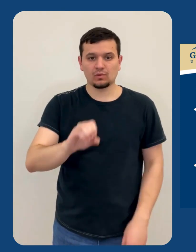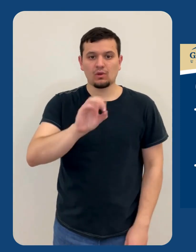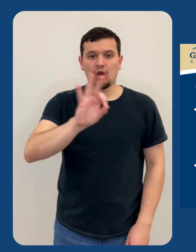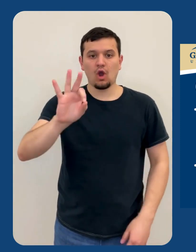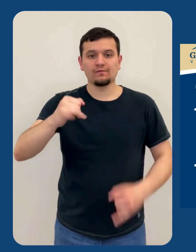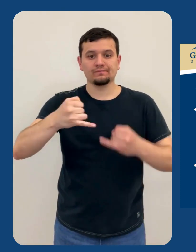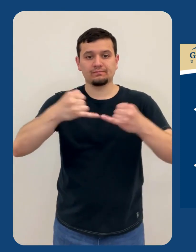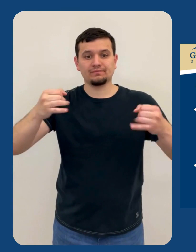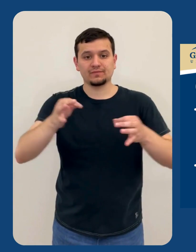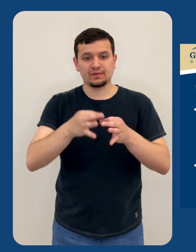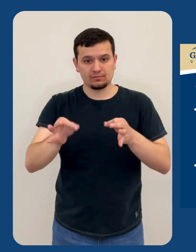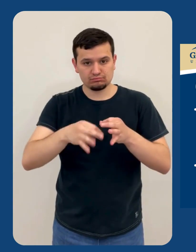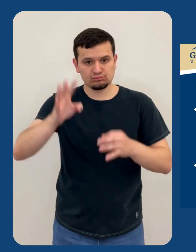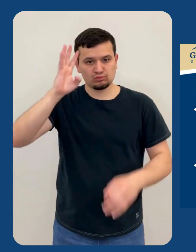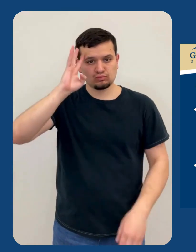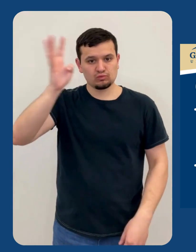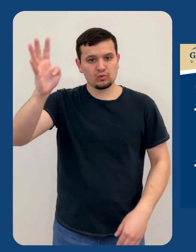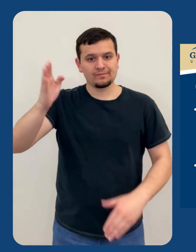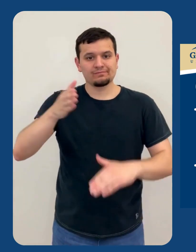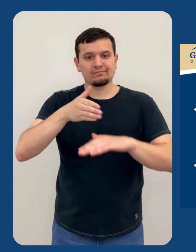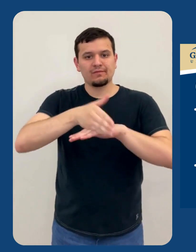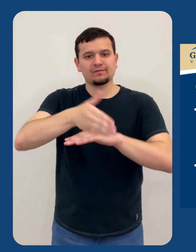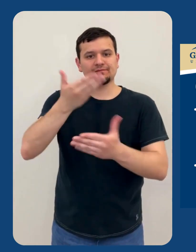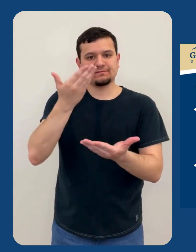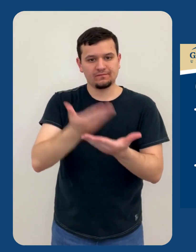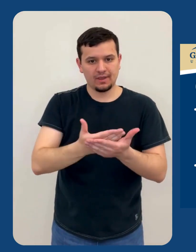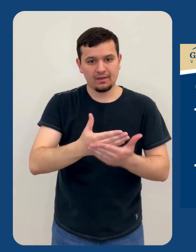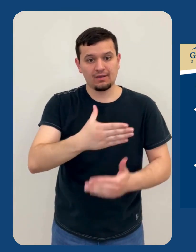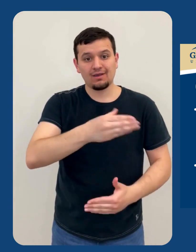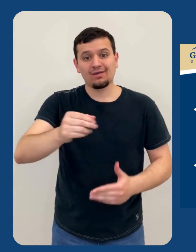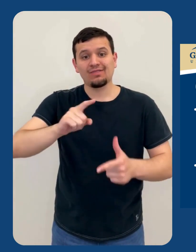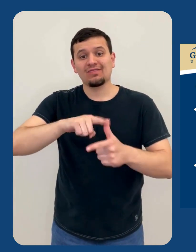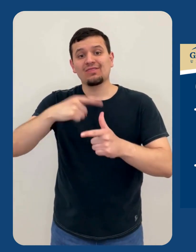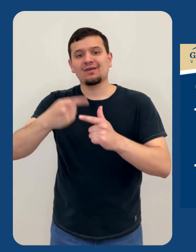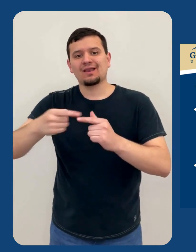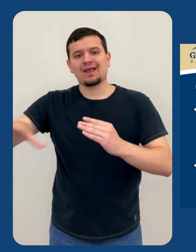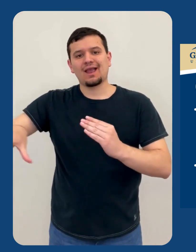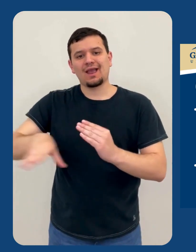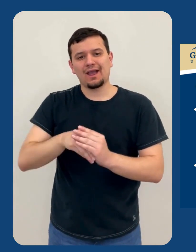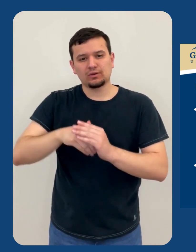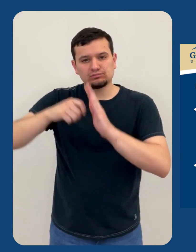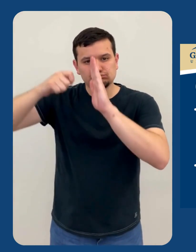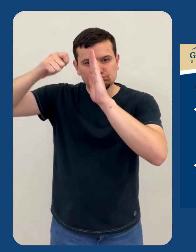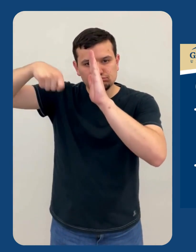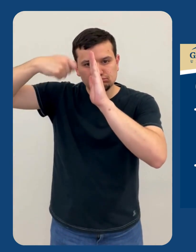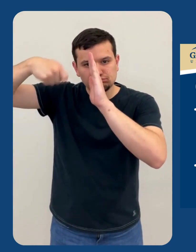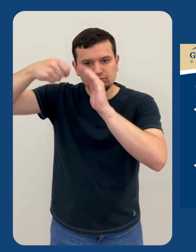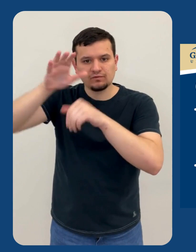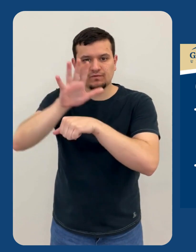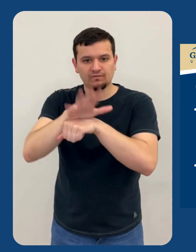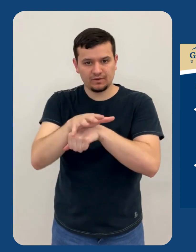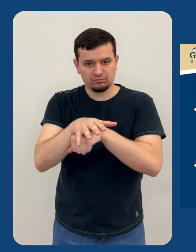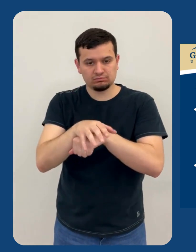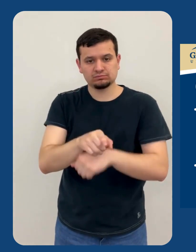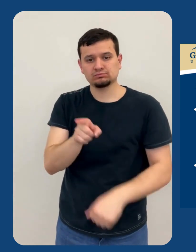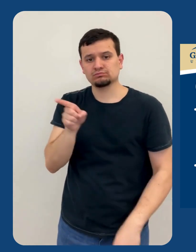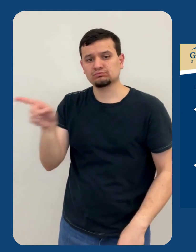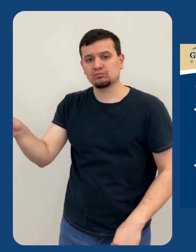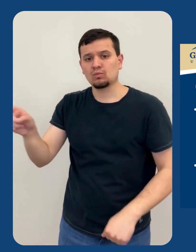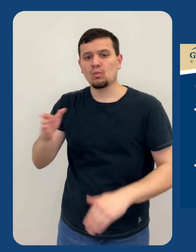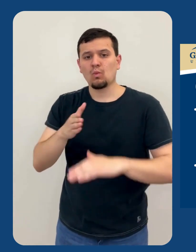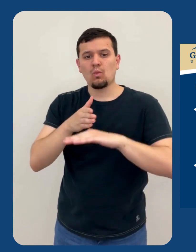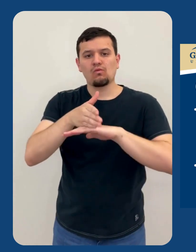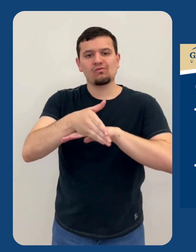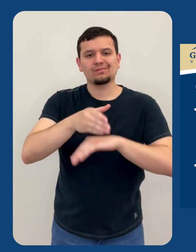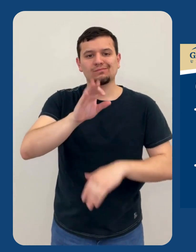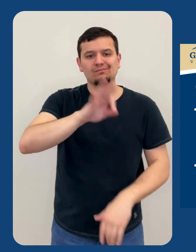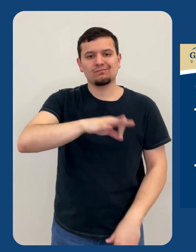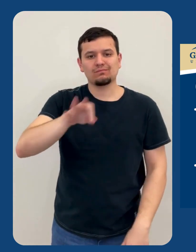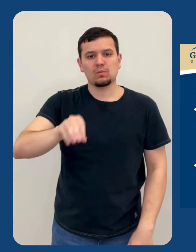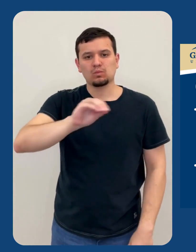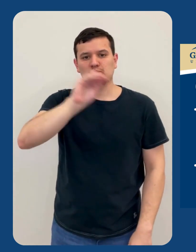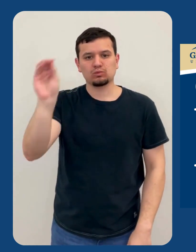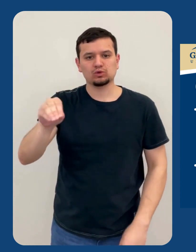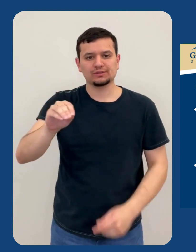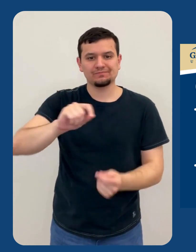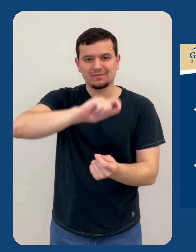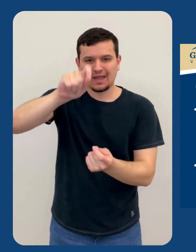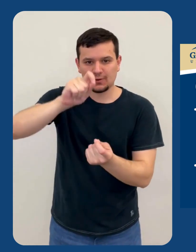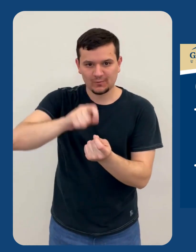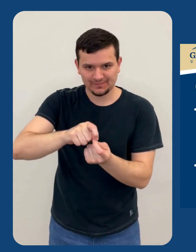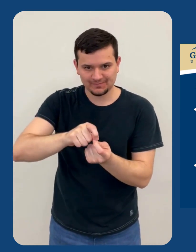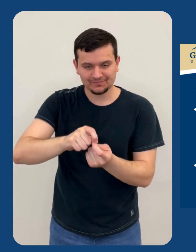Offline Captions are created after the fact and then added to a prerecorded video. They are usually over 99% accurate.